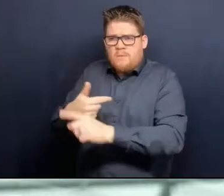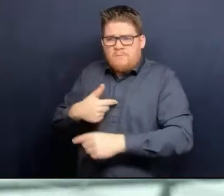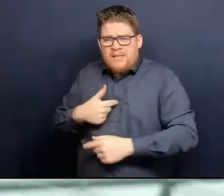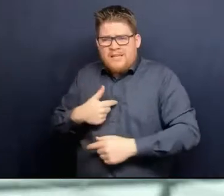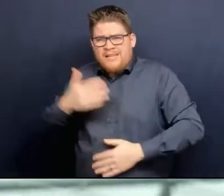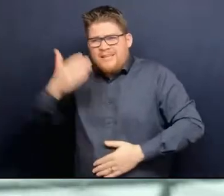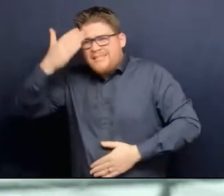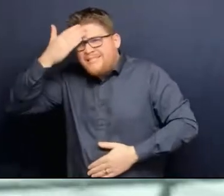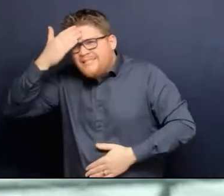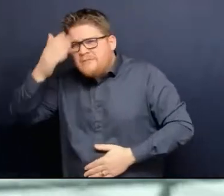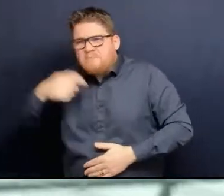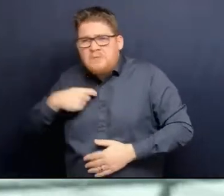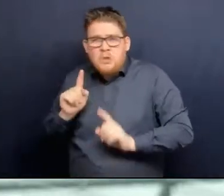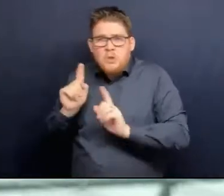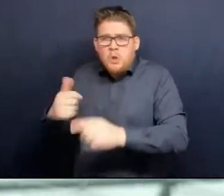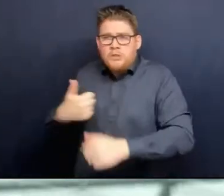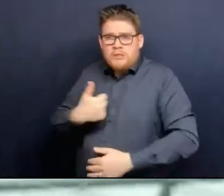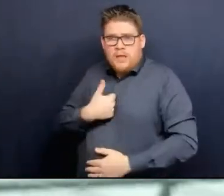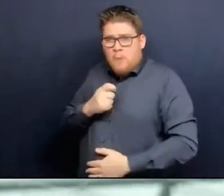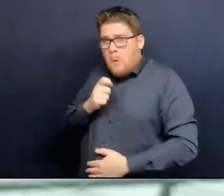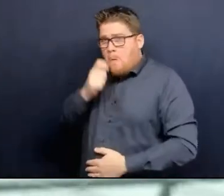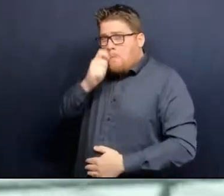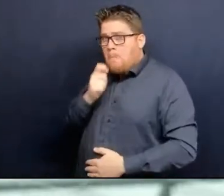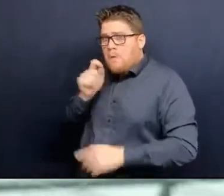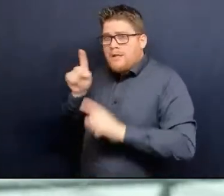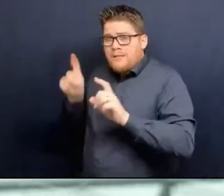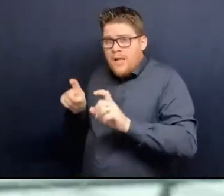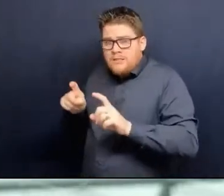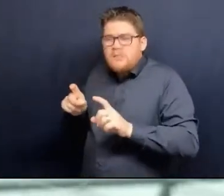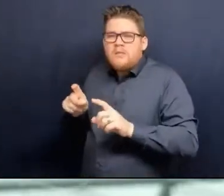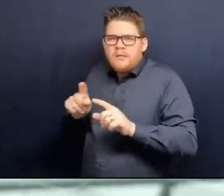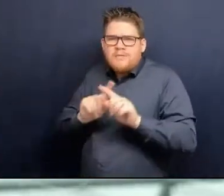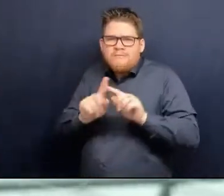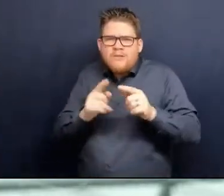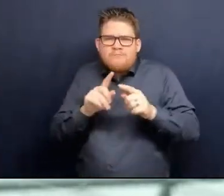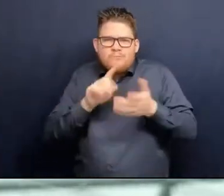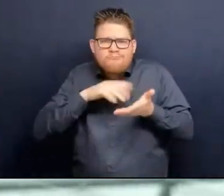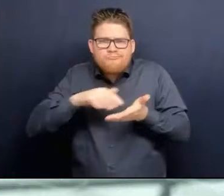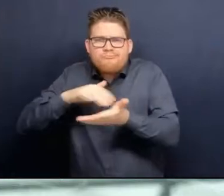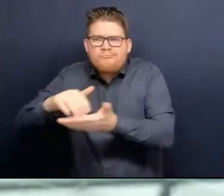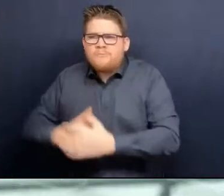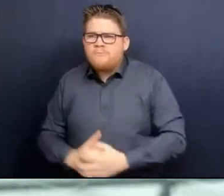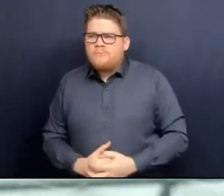if you develop symptoms Looking